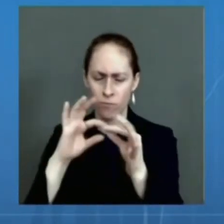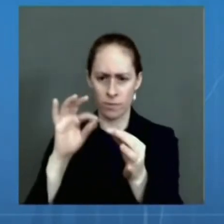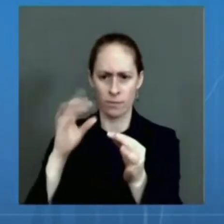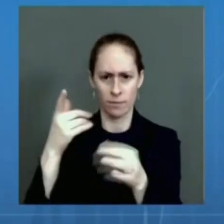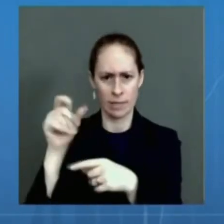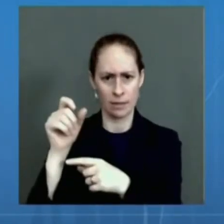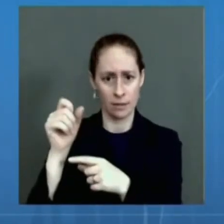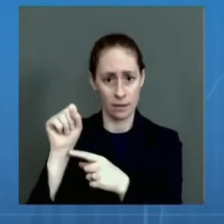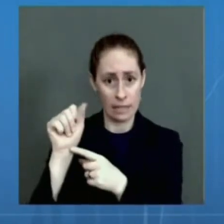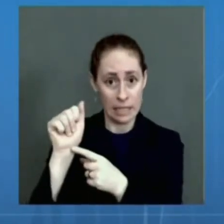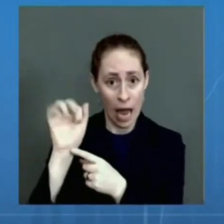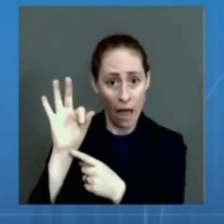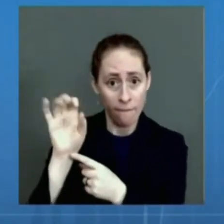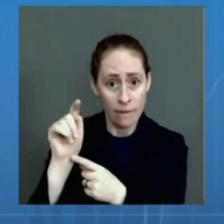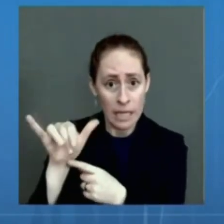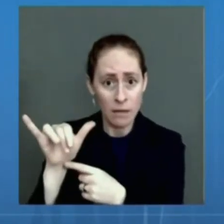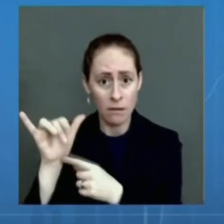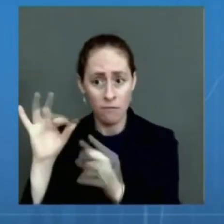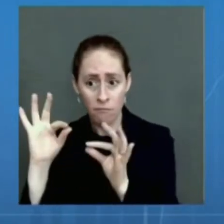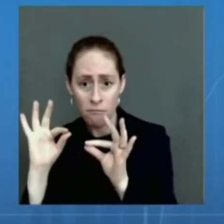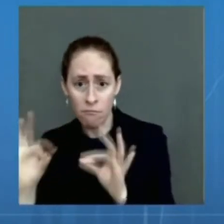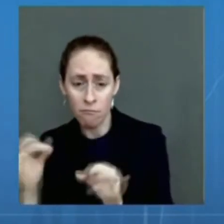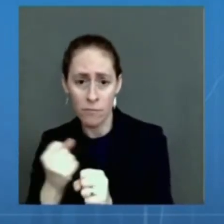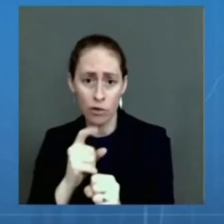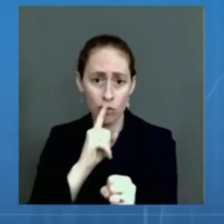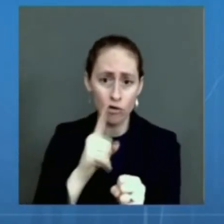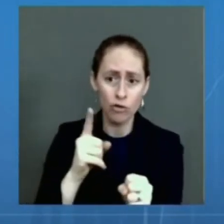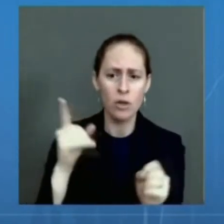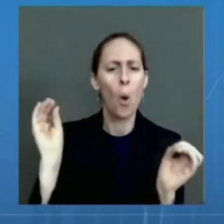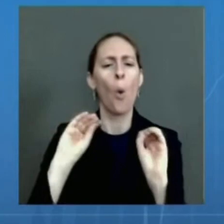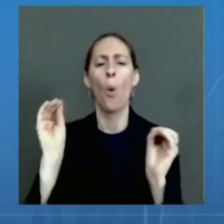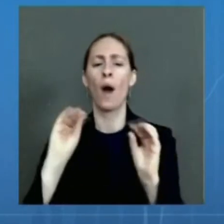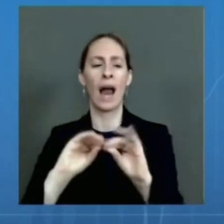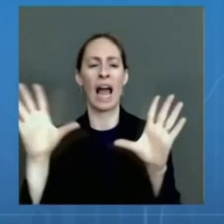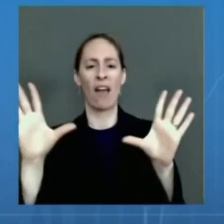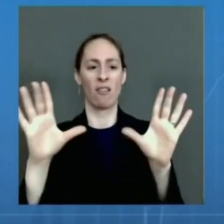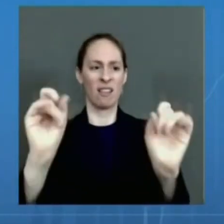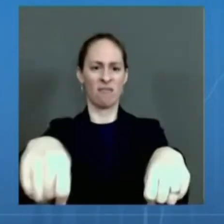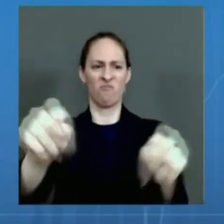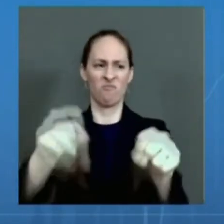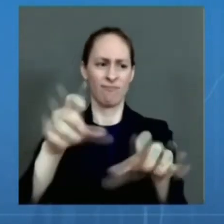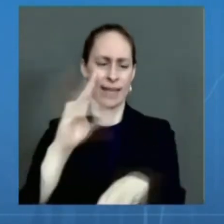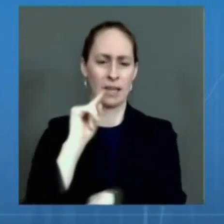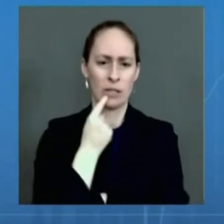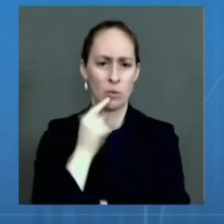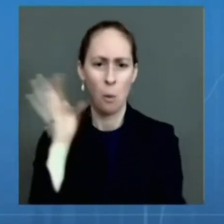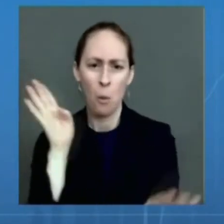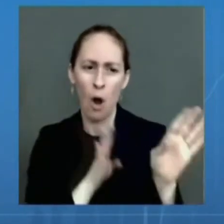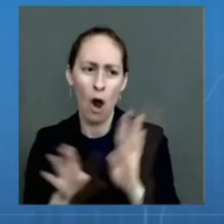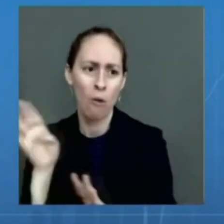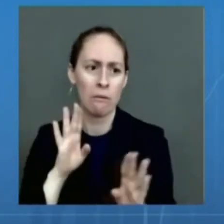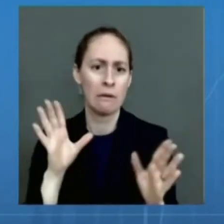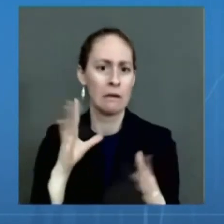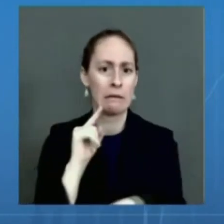CHILDREN 5 TO 11 YEARS OLD WE FOUND NO EVIDENCE OF SERIOUS